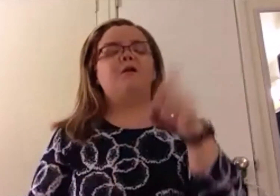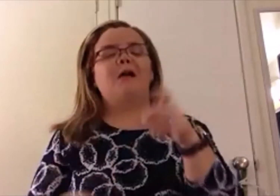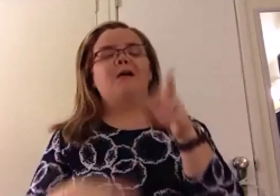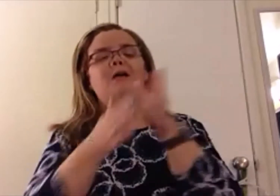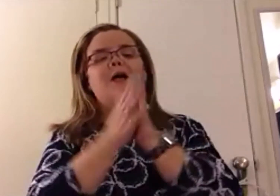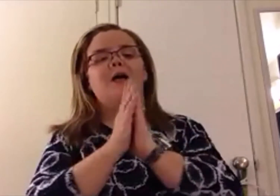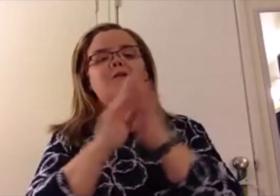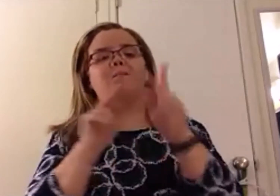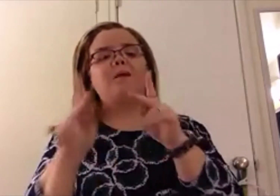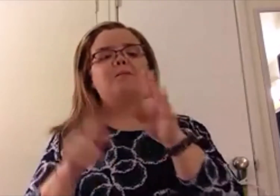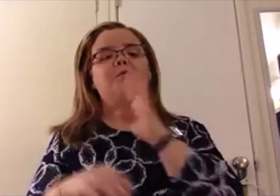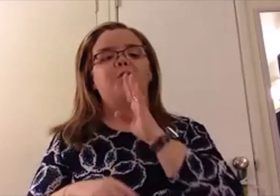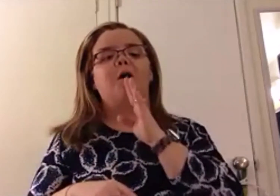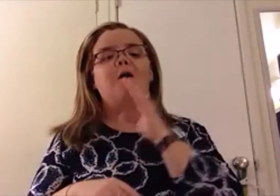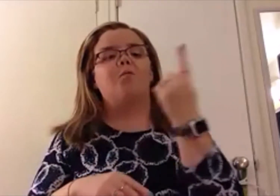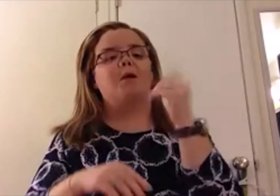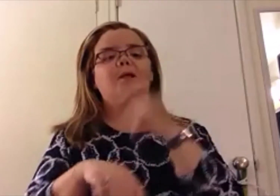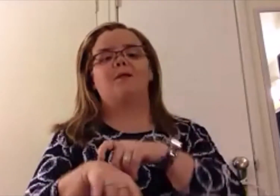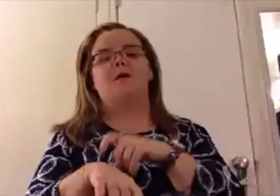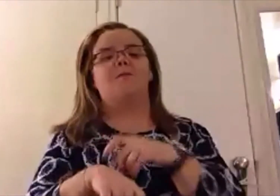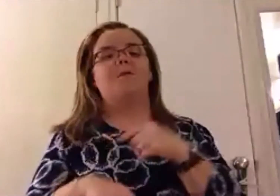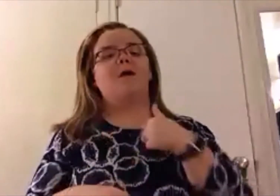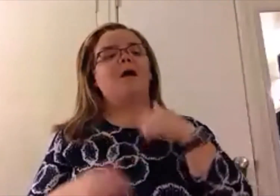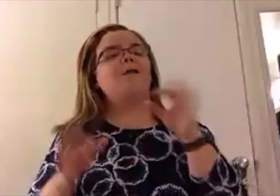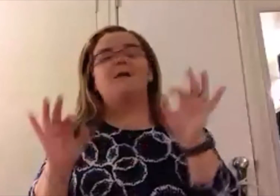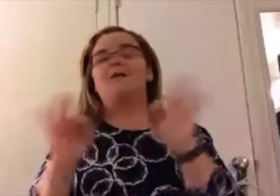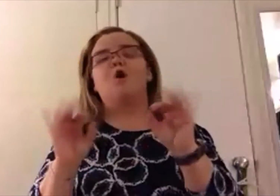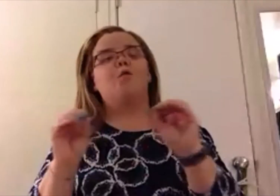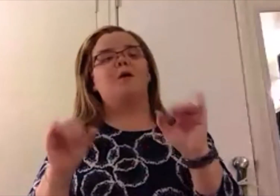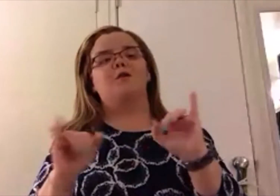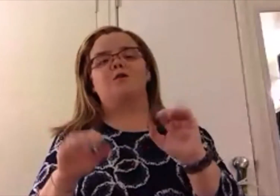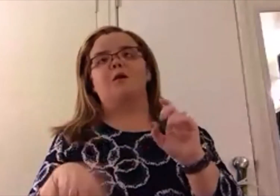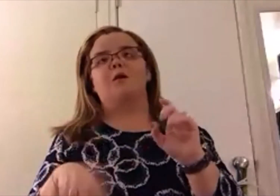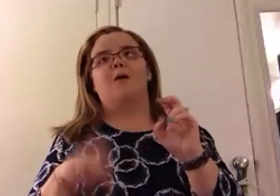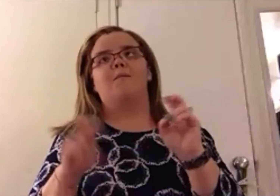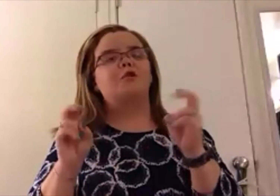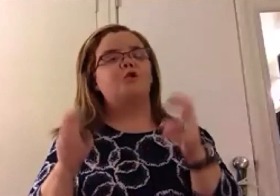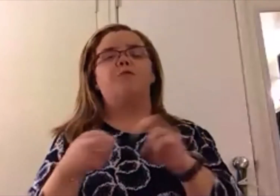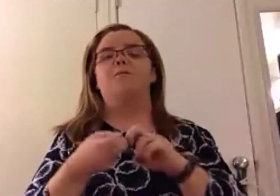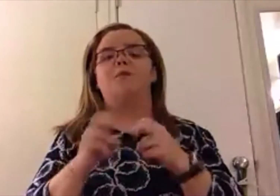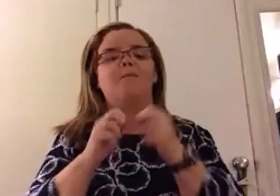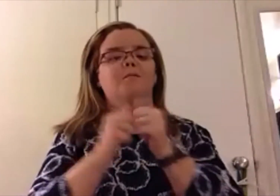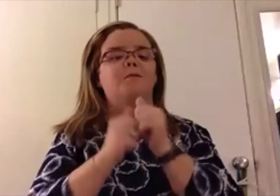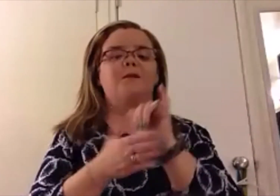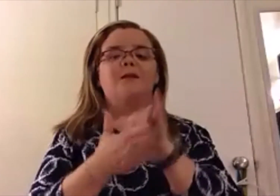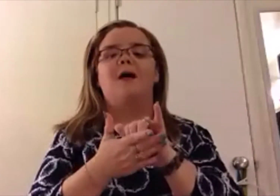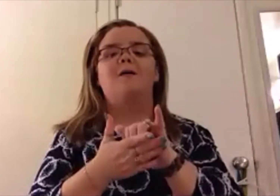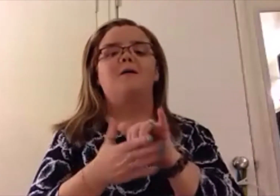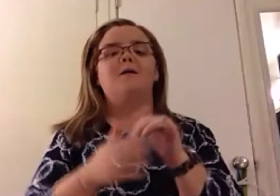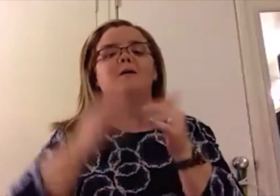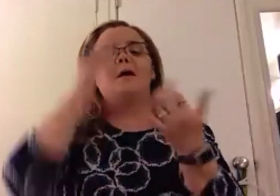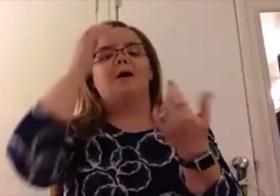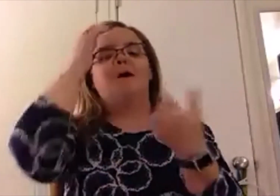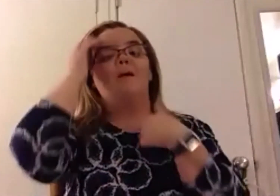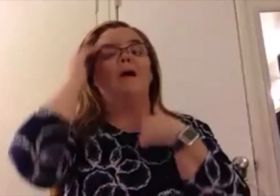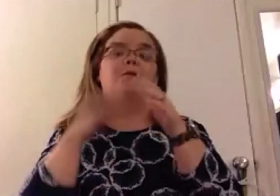to ask people to talk one at a time i've had no issues or problems with that i feel really